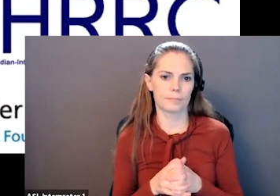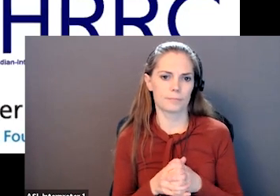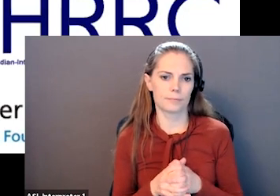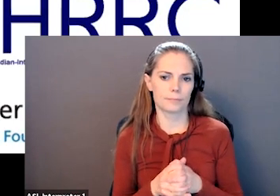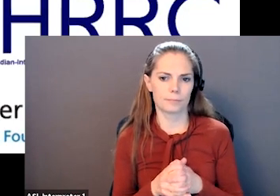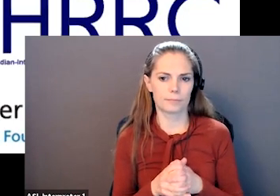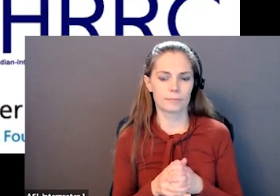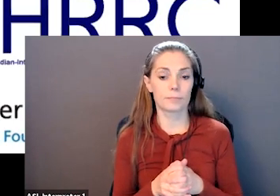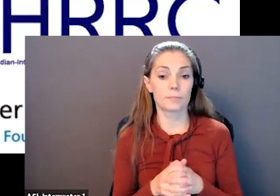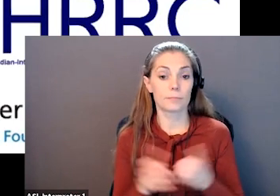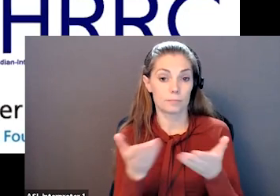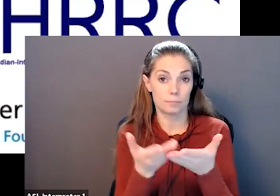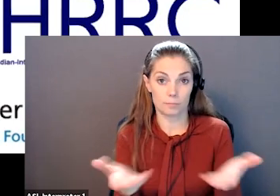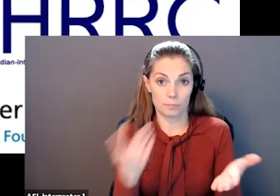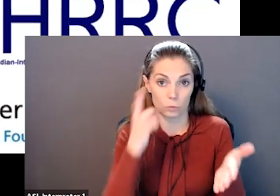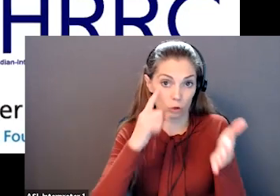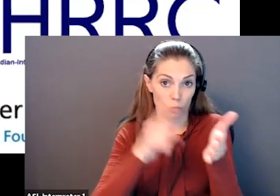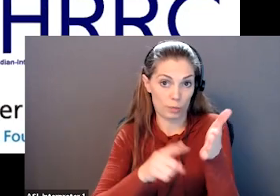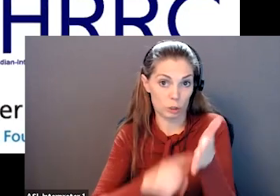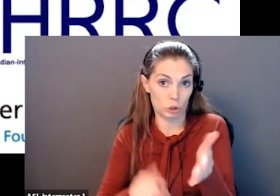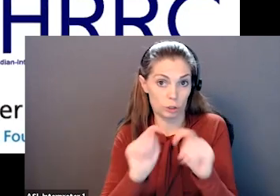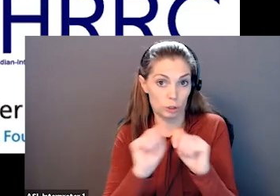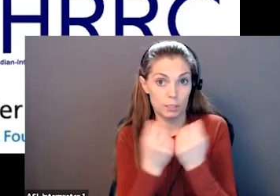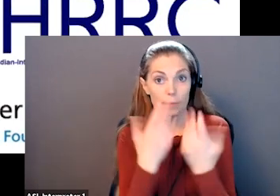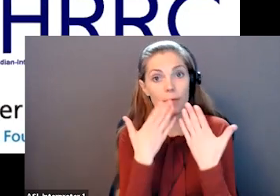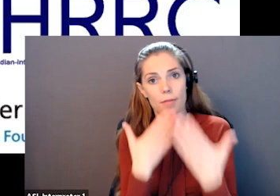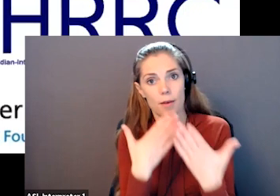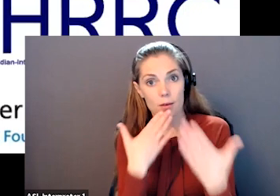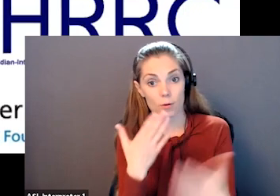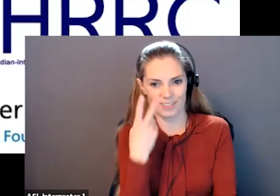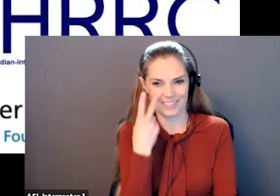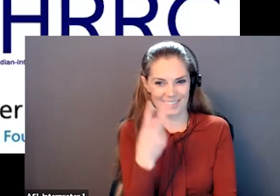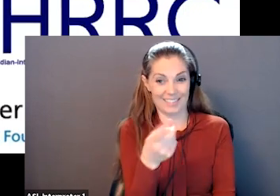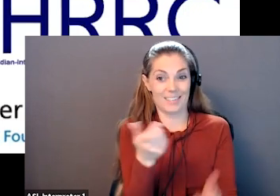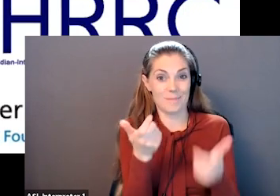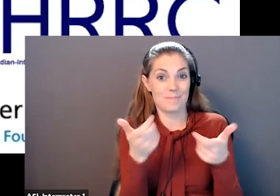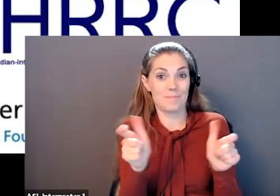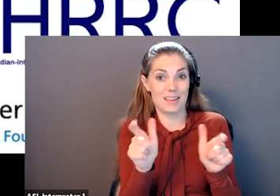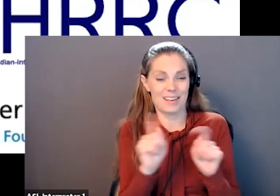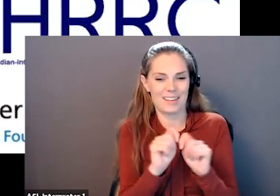research team involved in this study as you can see it's a big team and there's a lot of ongoing